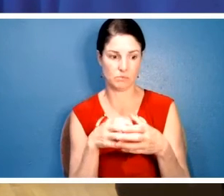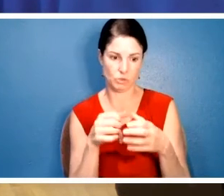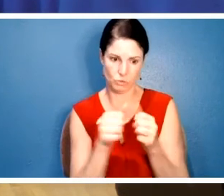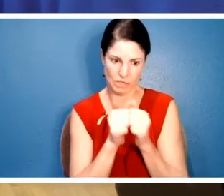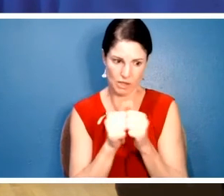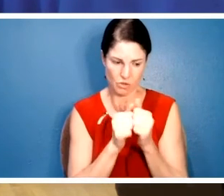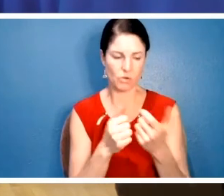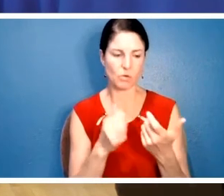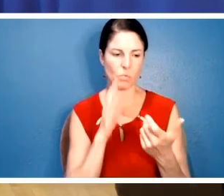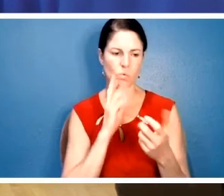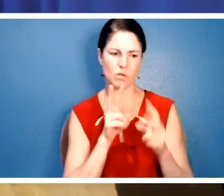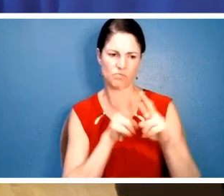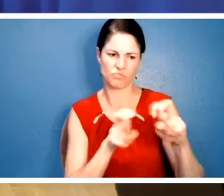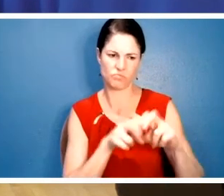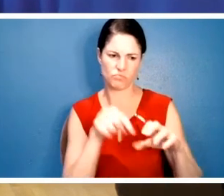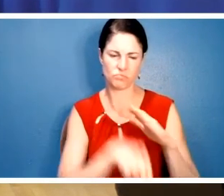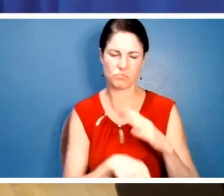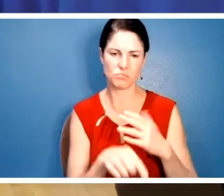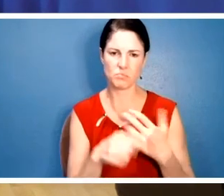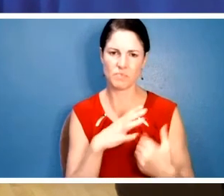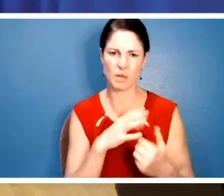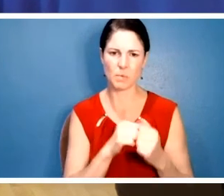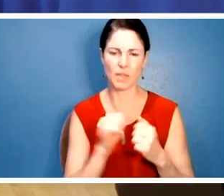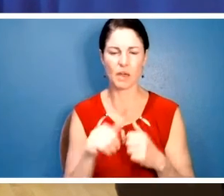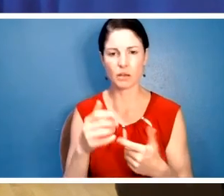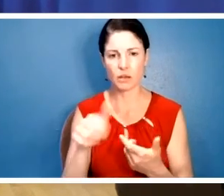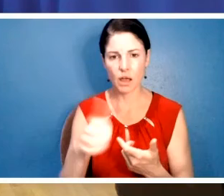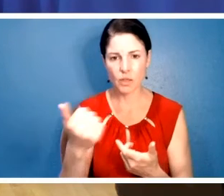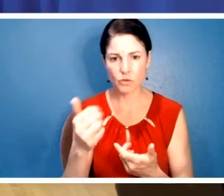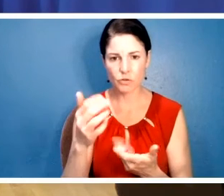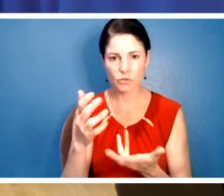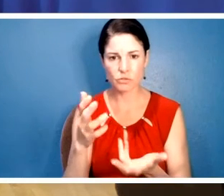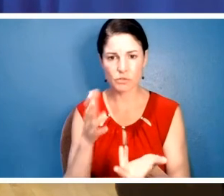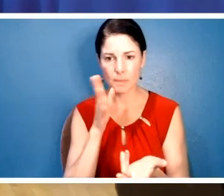creep in anyone else in person, yes ma'am would you like to come to the microphone.